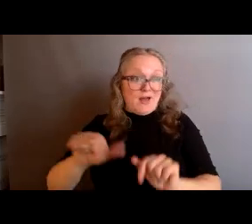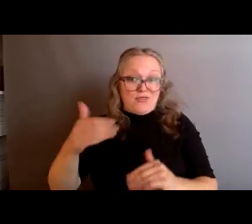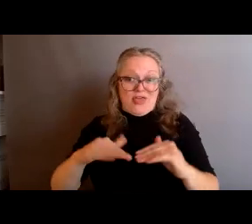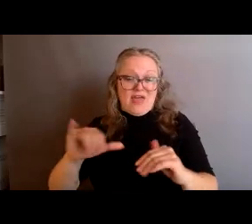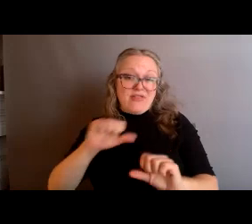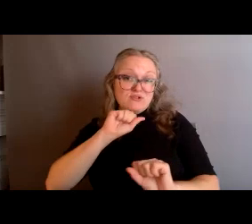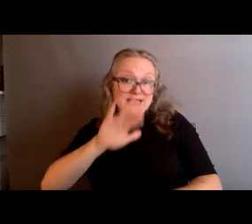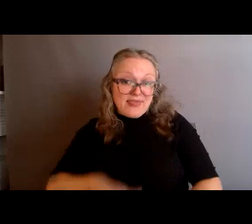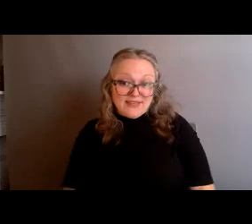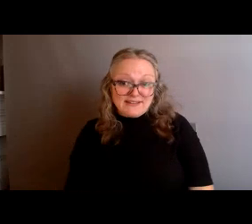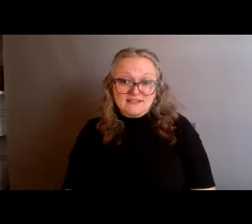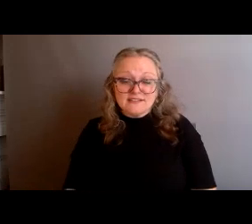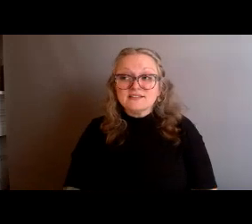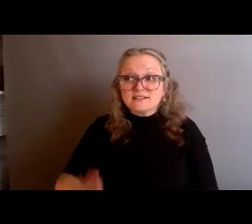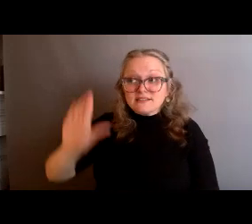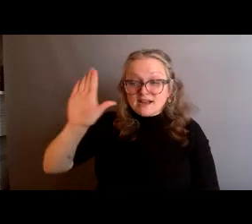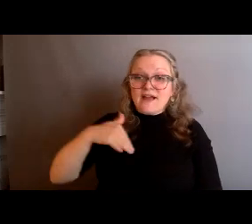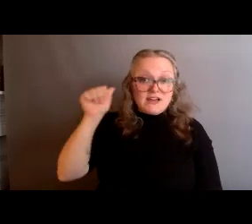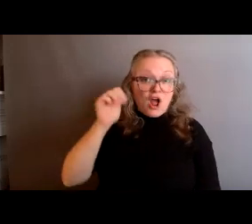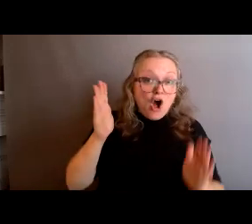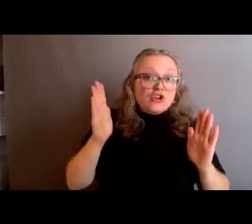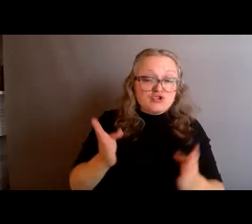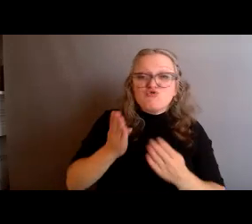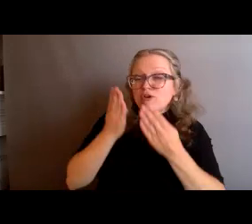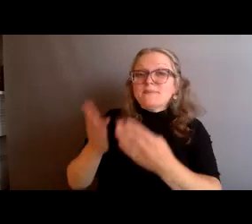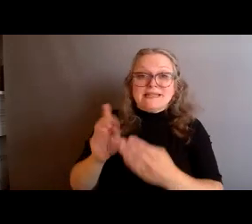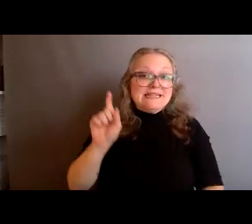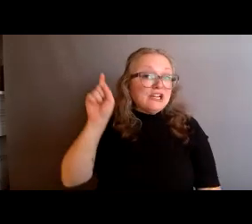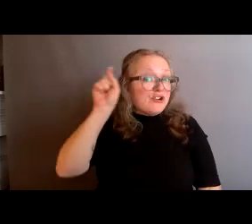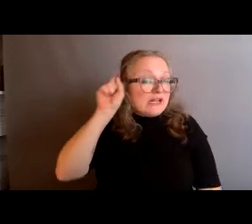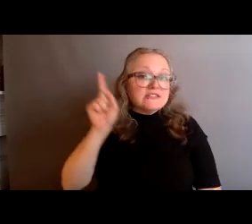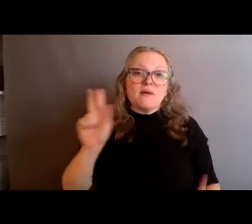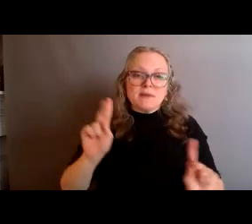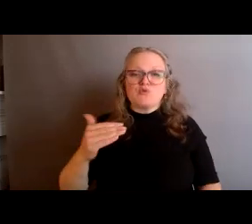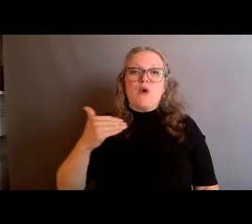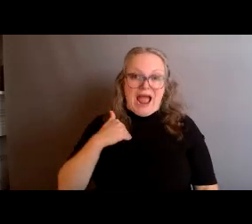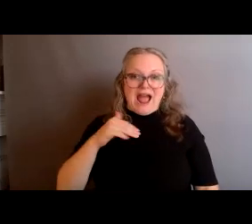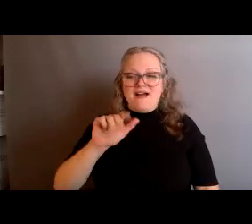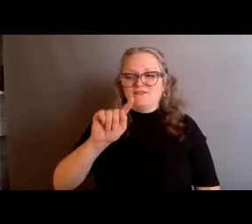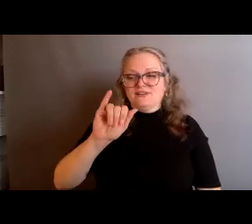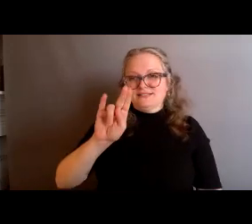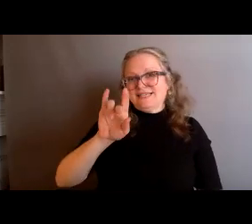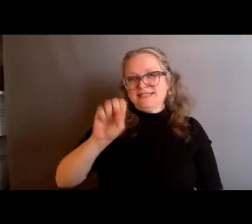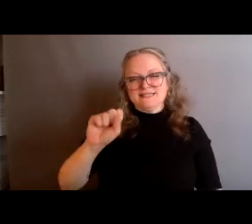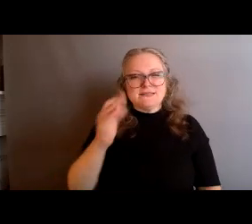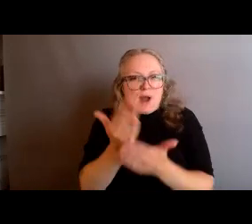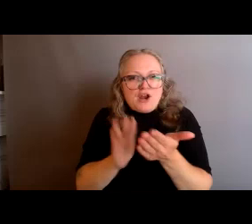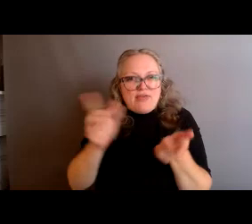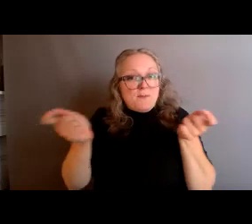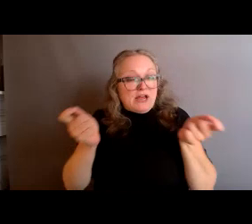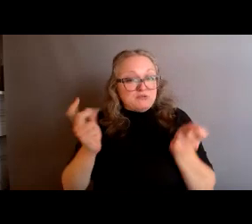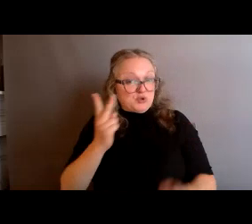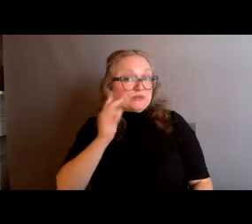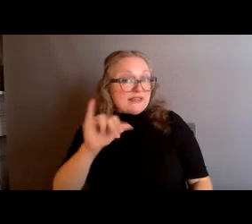I've had audiologists recommend hearing aids for people that have tinnitus as part of a management. Oh, yeah, yeah, yeah, yes, yes, yes. Do you see that quite frequently?